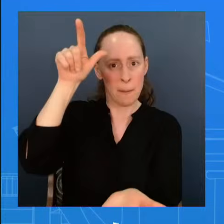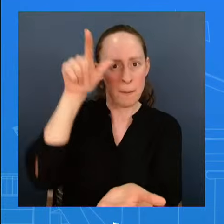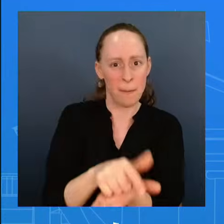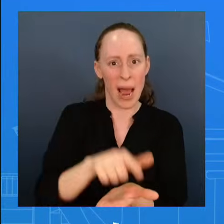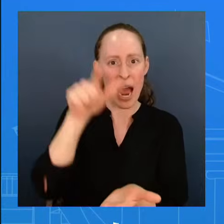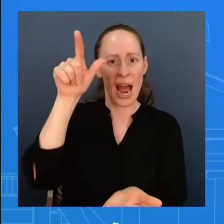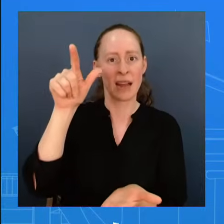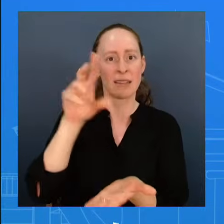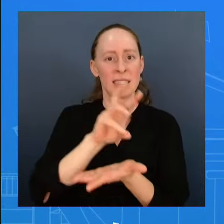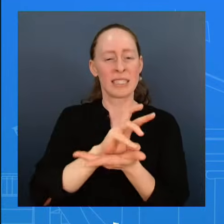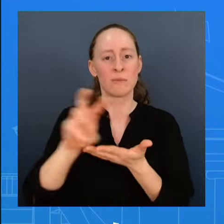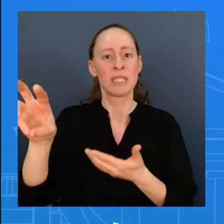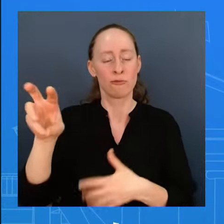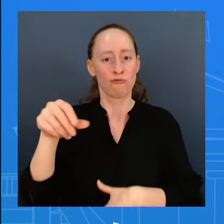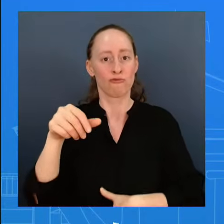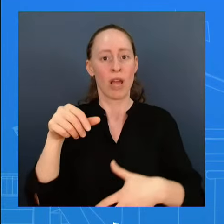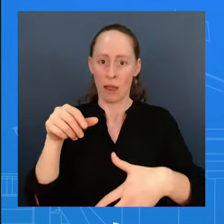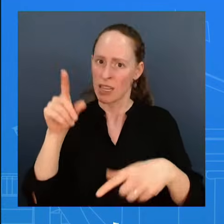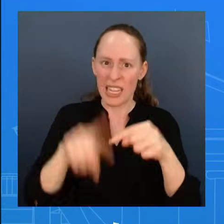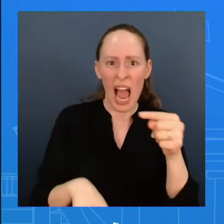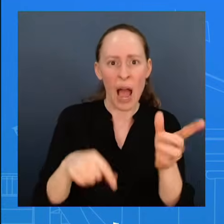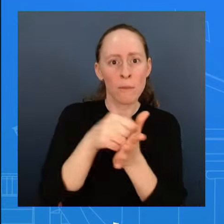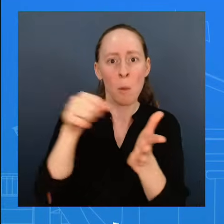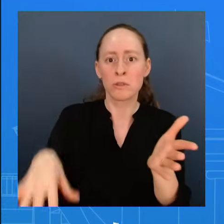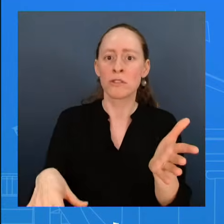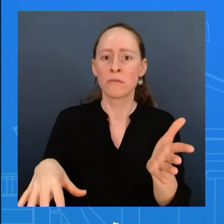will put desperately needed medical care